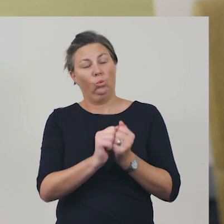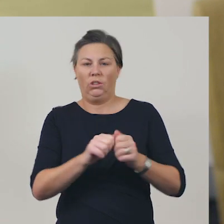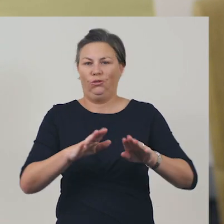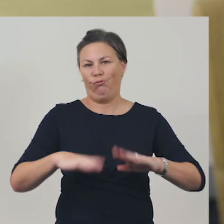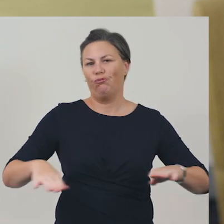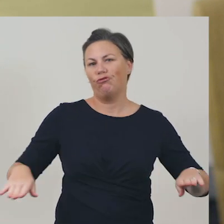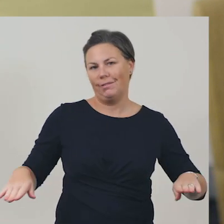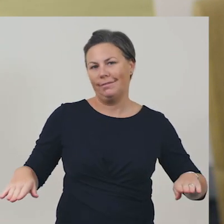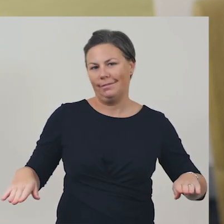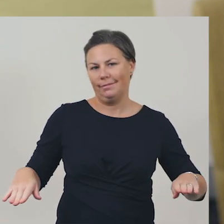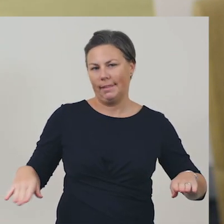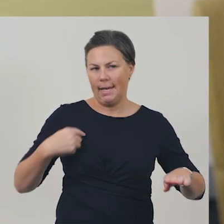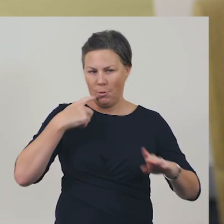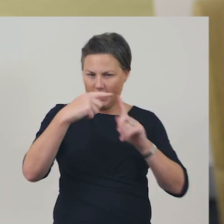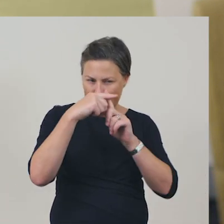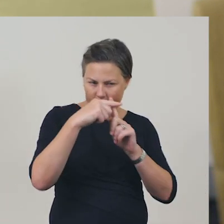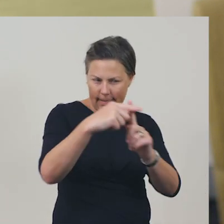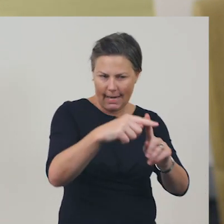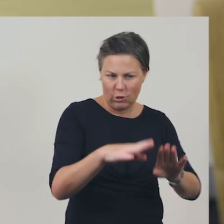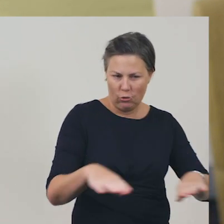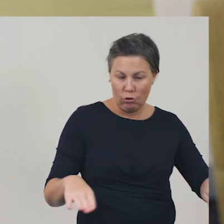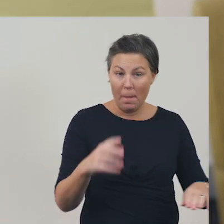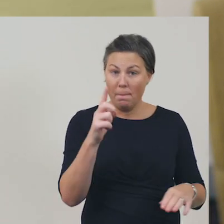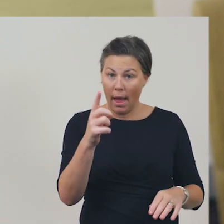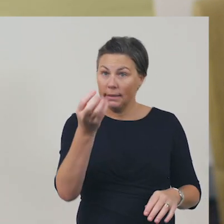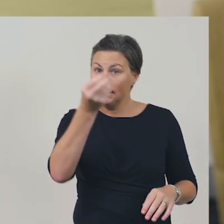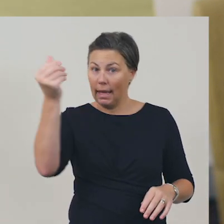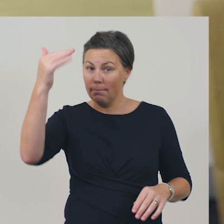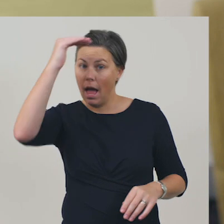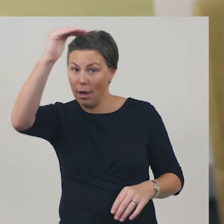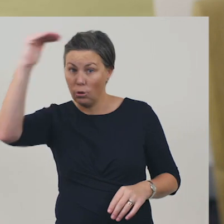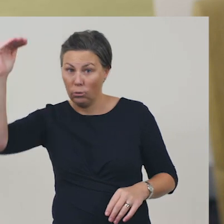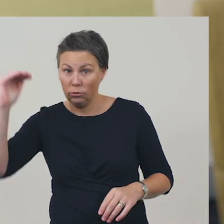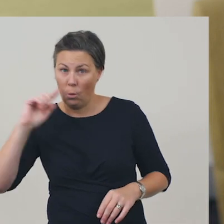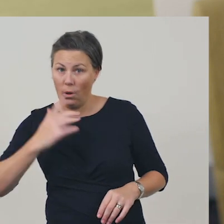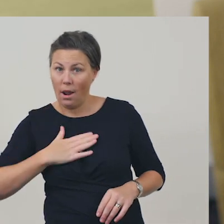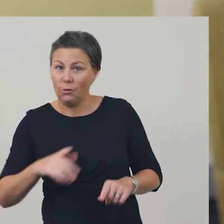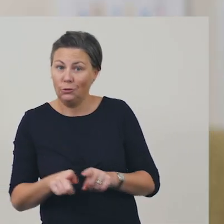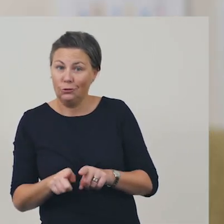but possibly adults who like wordplay will like this game too.